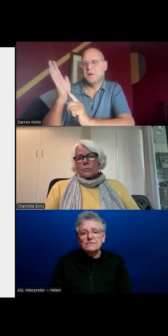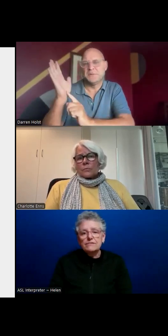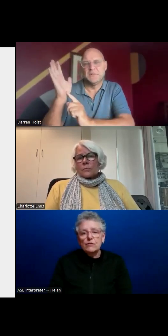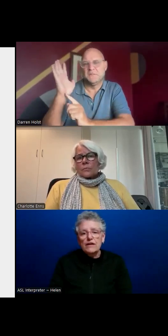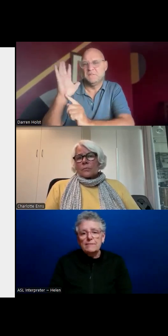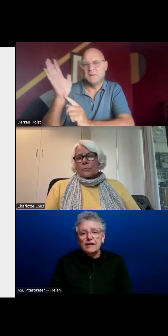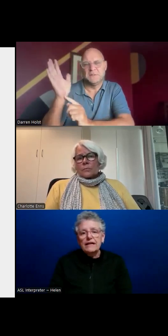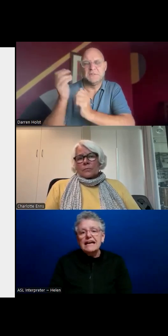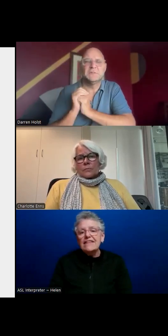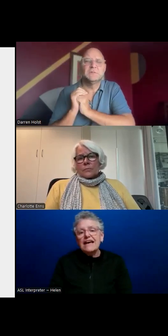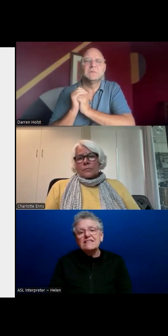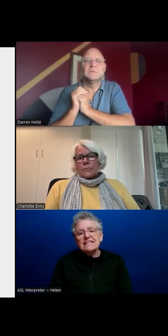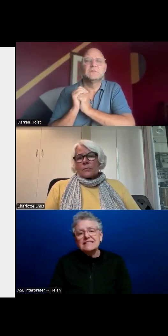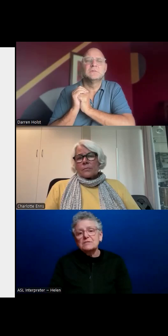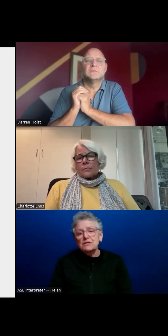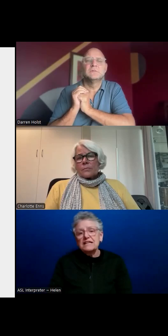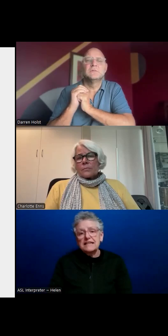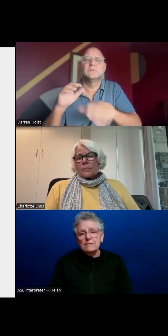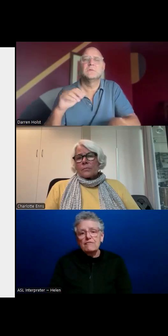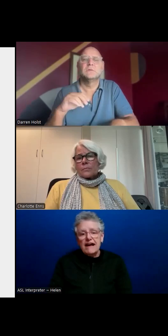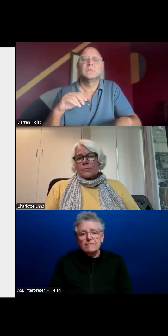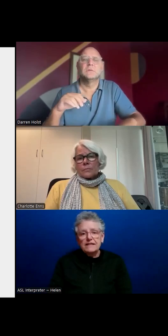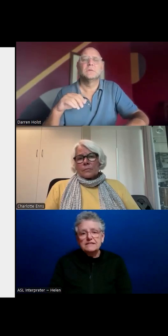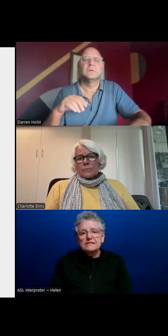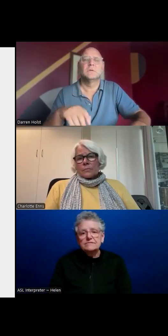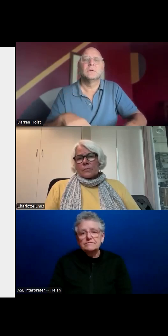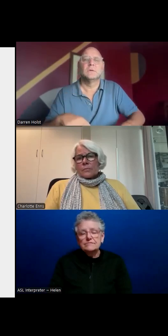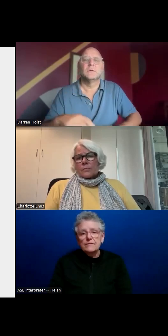the vocabulary. And this test, this pre-test takes about five minutes.